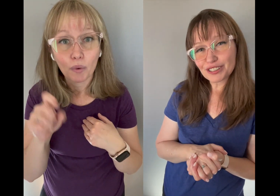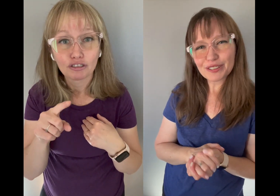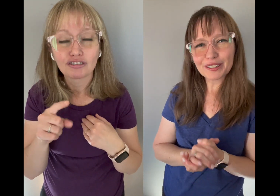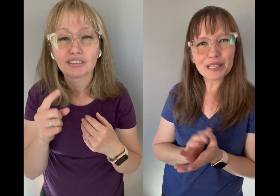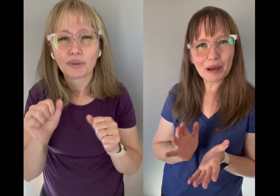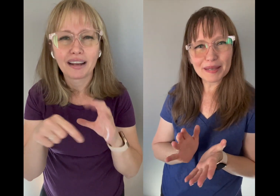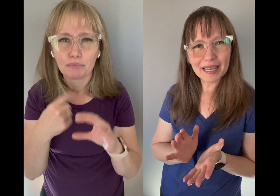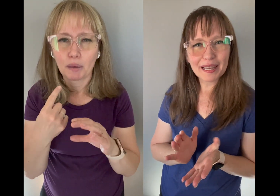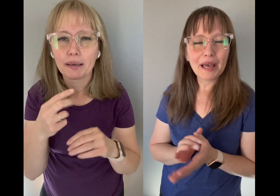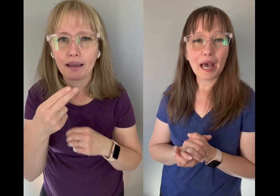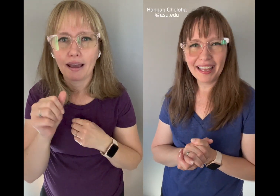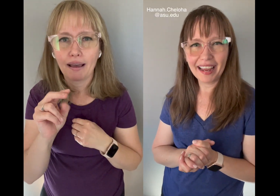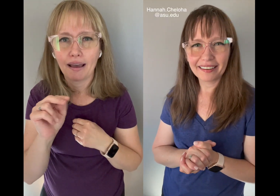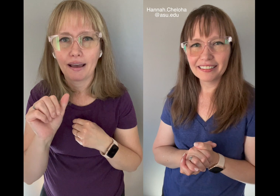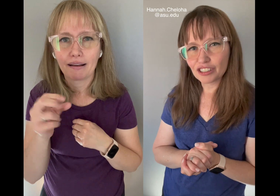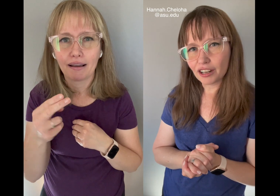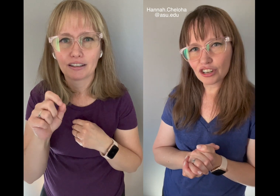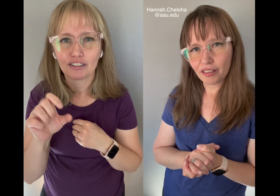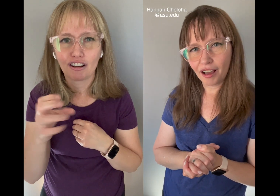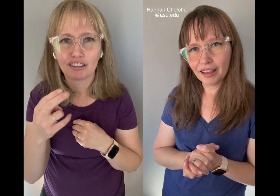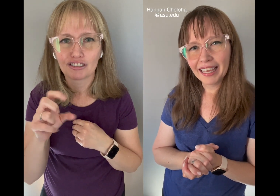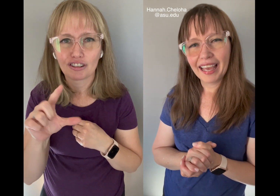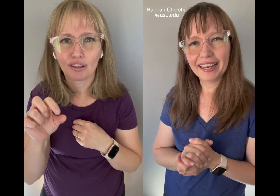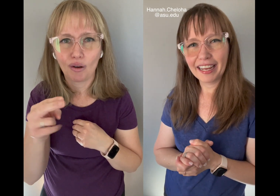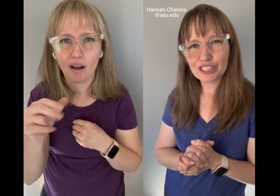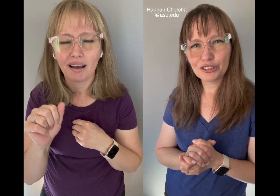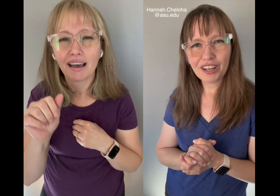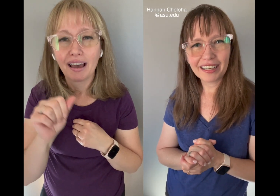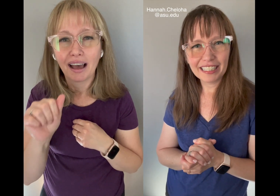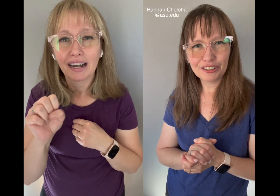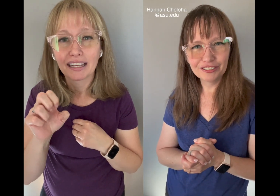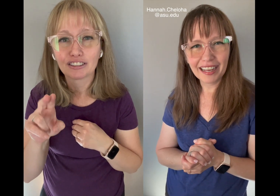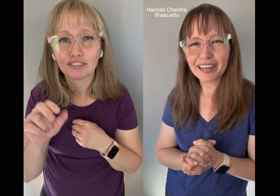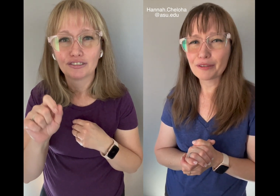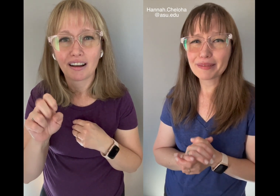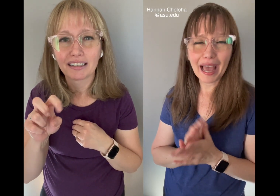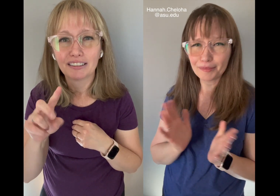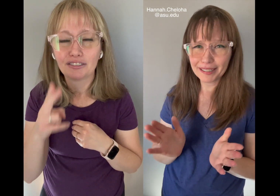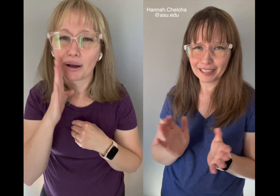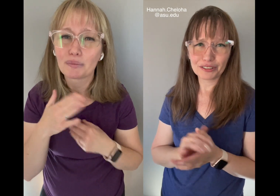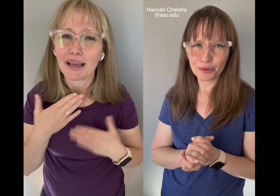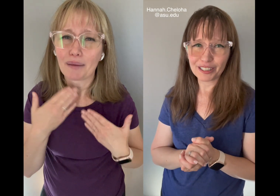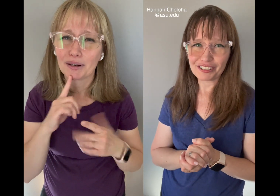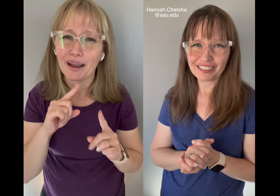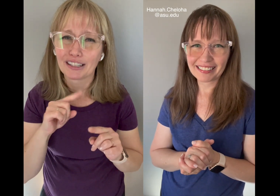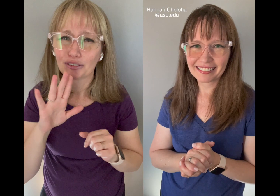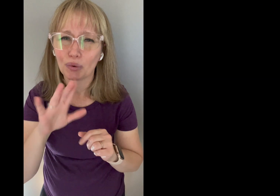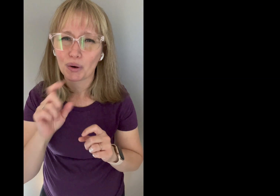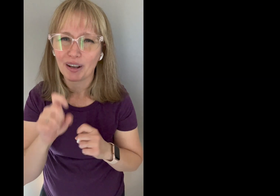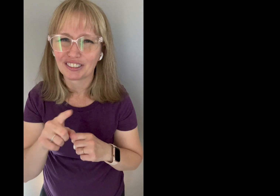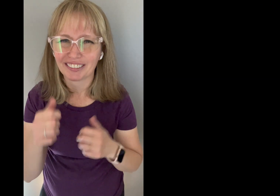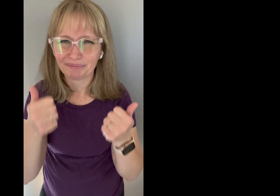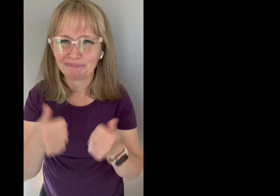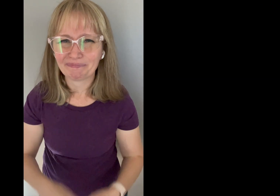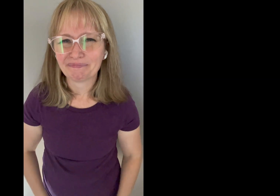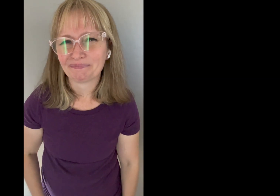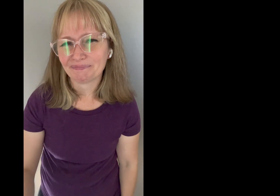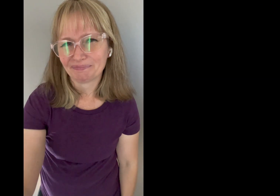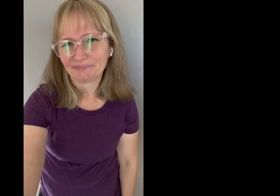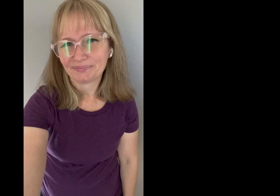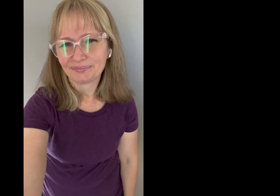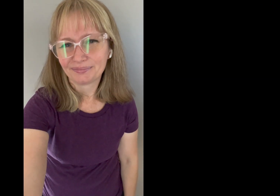you can email me at Hannah.Cheloha@asu.edu and I would be happy to answer your questions